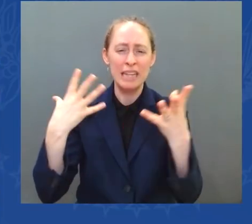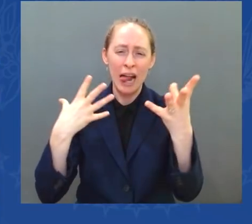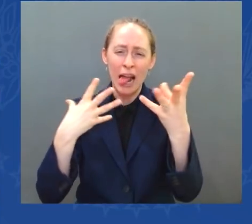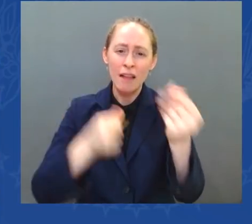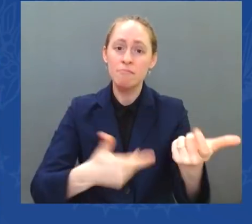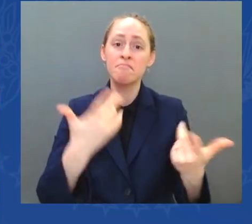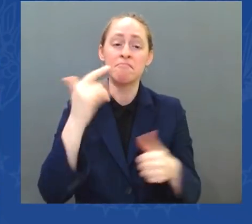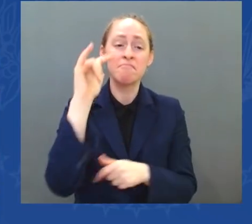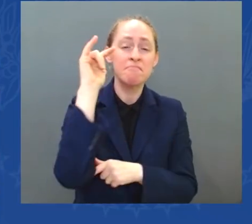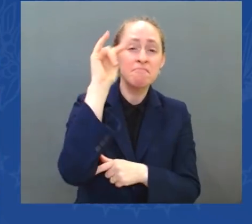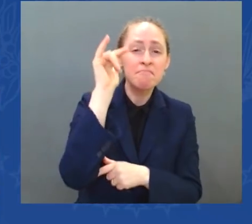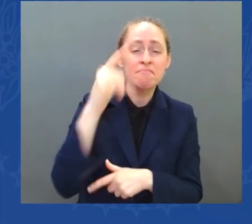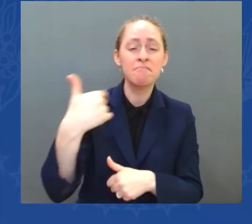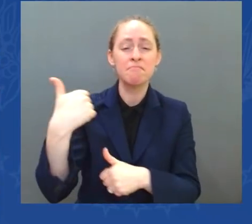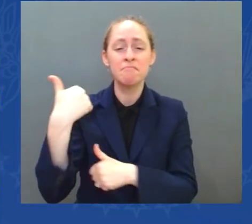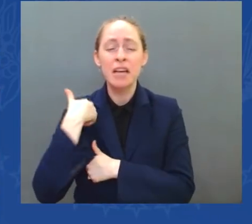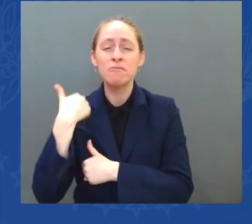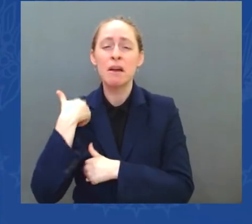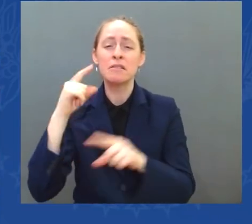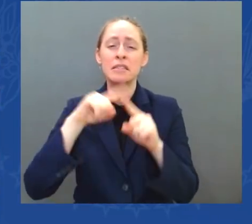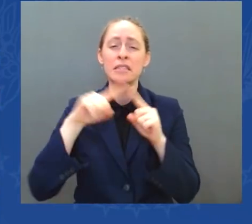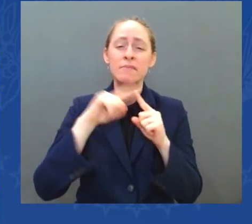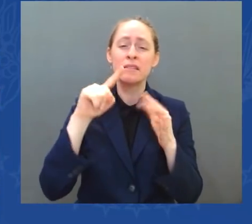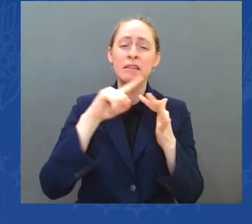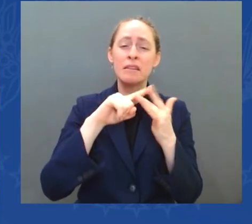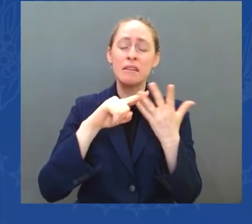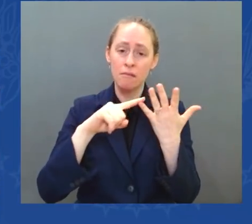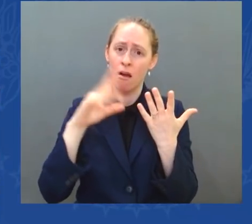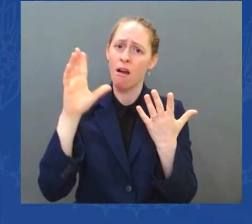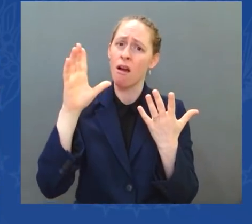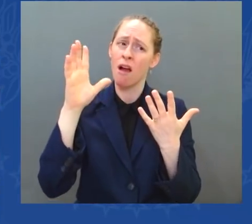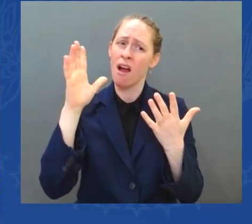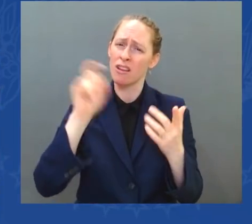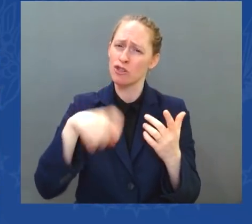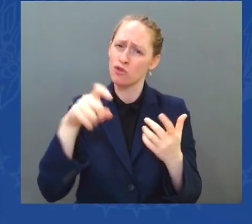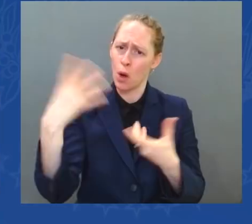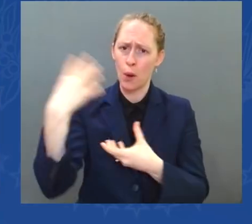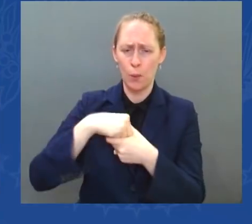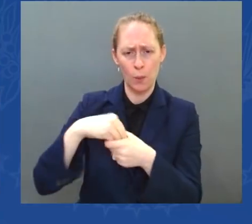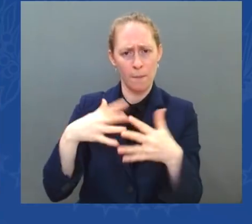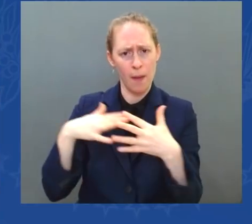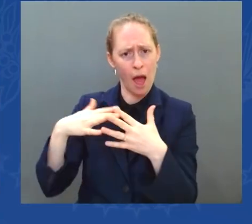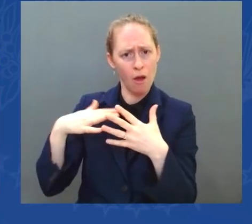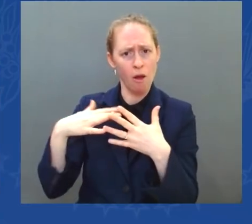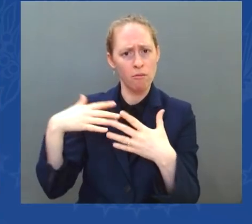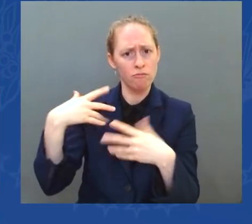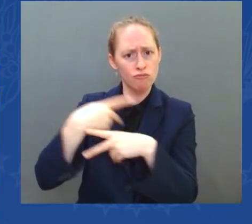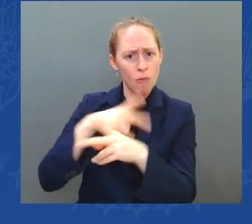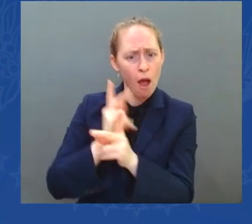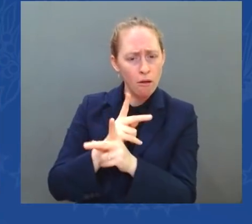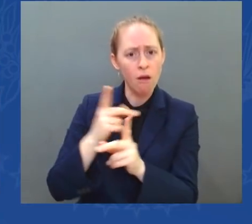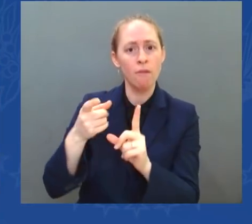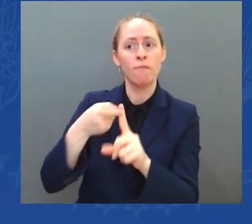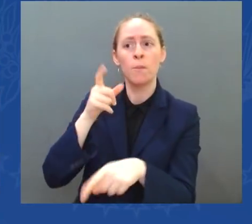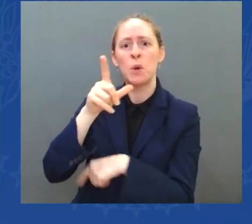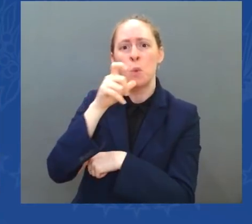American products. But the fact of the matter is that there is an exception. If you couldn't readily find an American institution